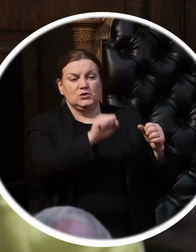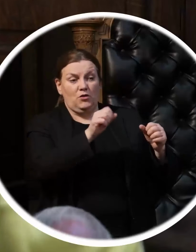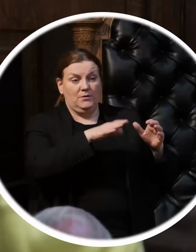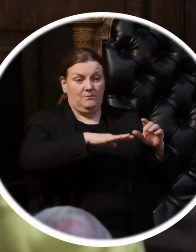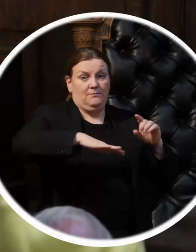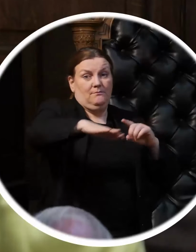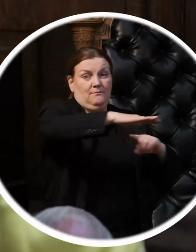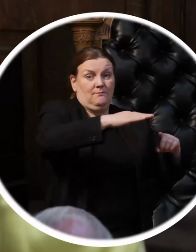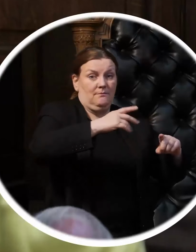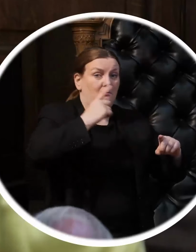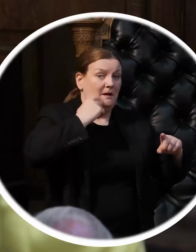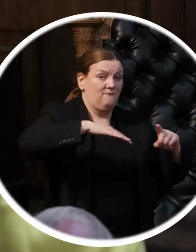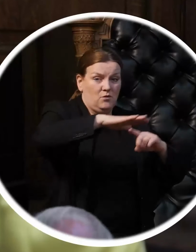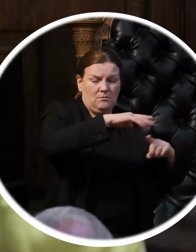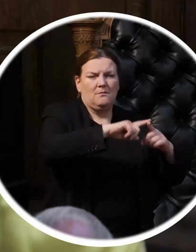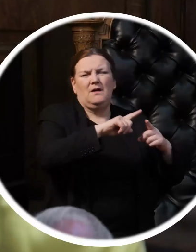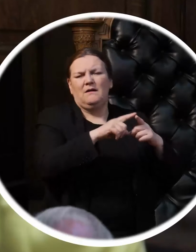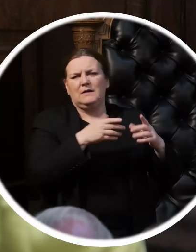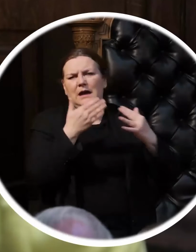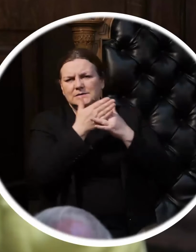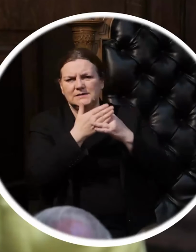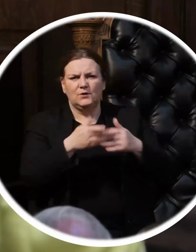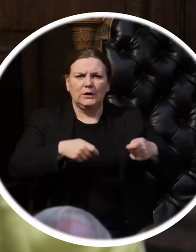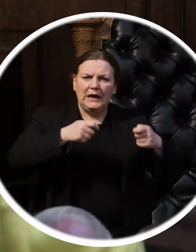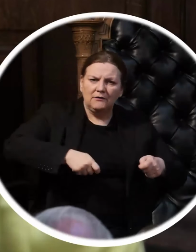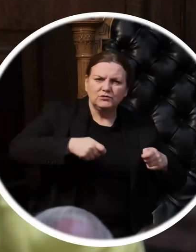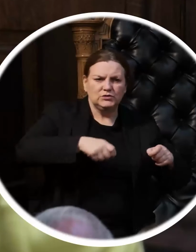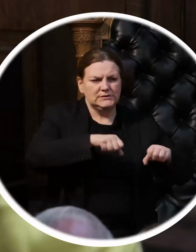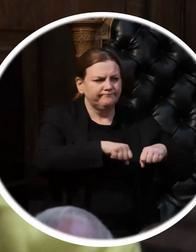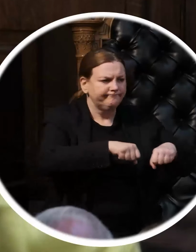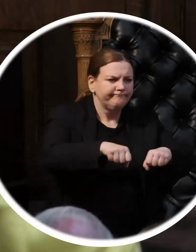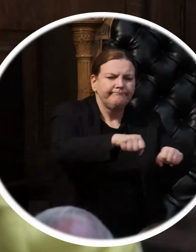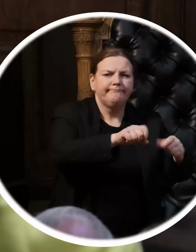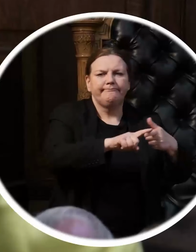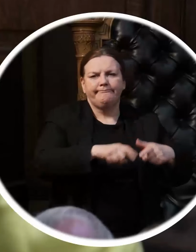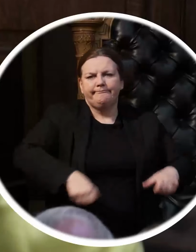And that provided access for carriages, for luggage parcels and things like that.